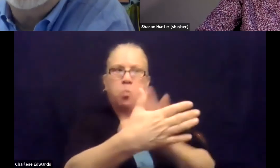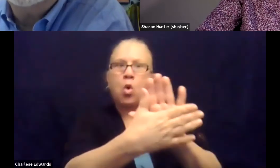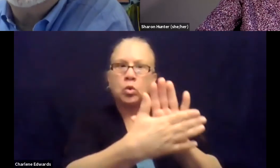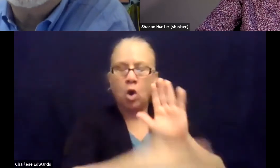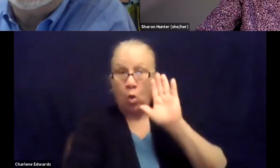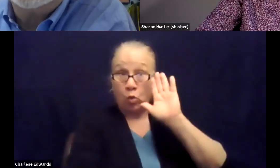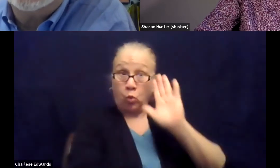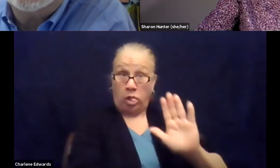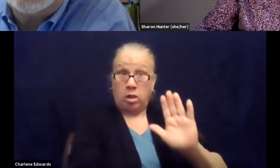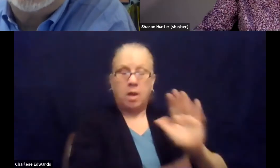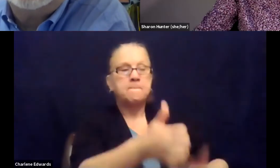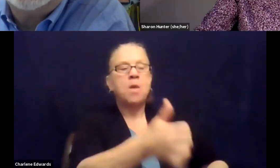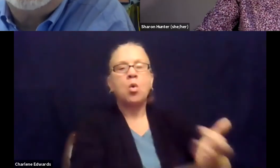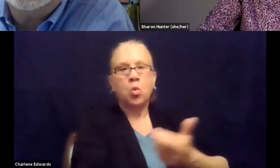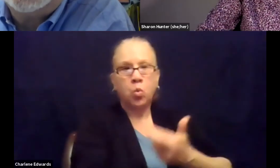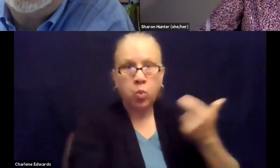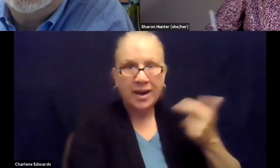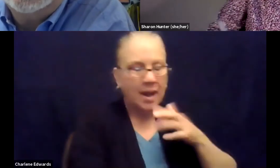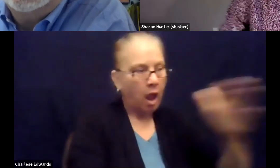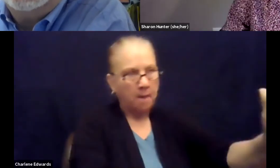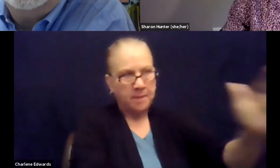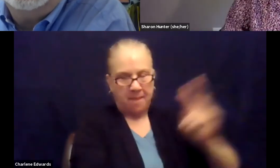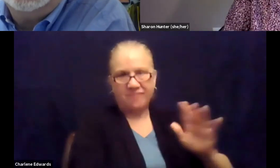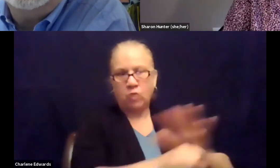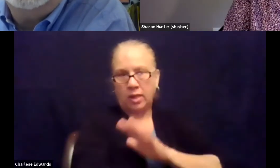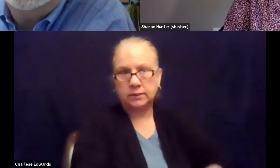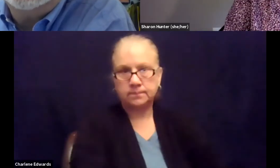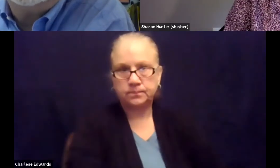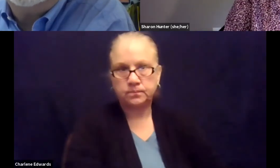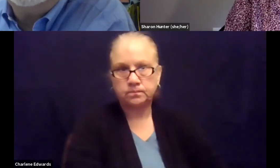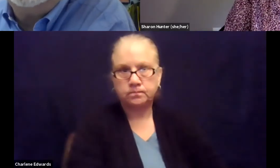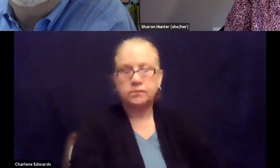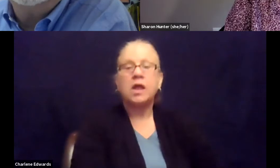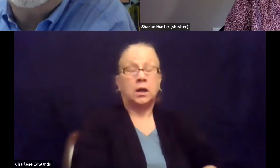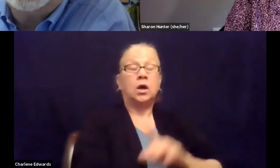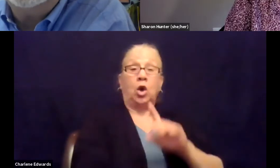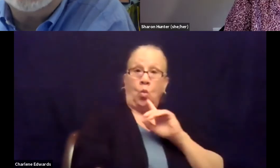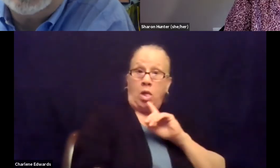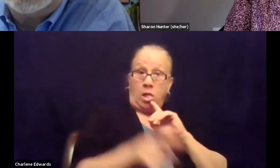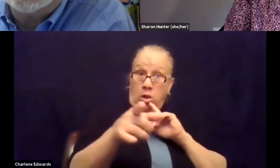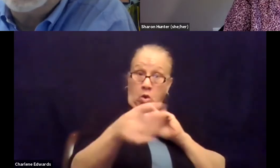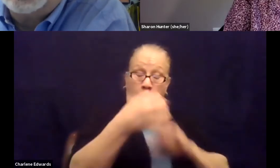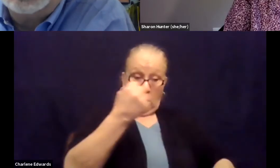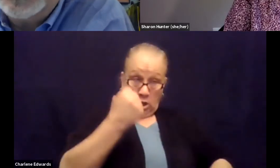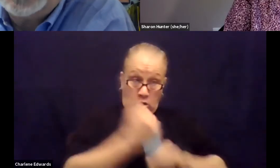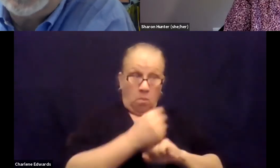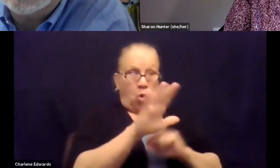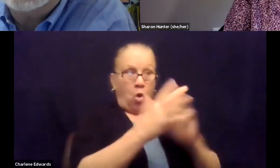most risk of not coming back fully. To the extent you have supported your audience, all of them,